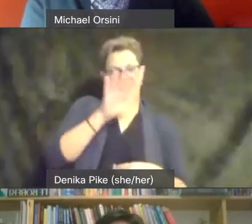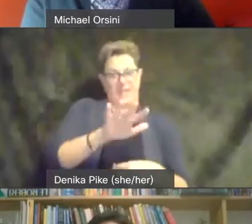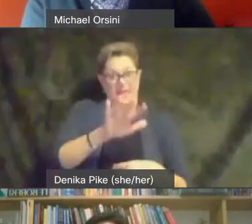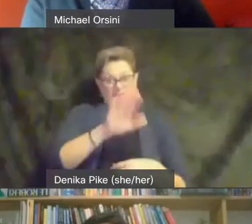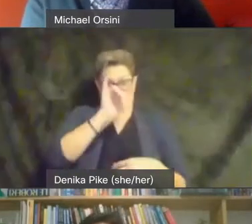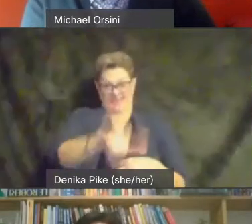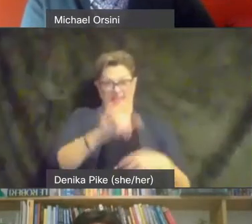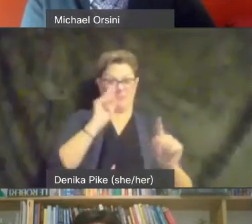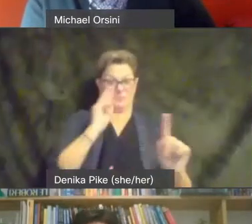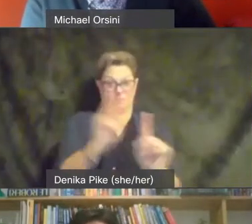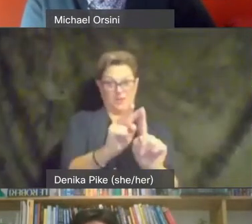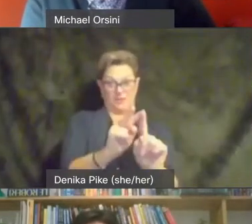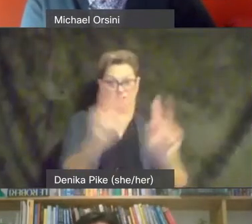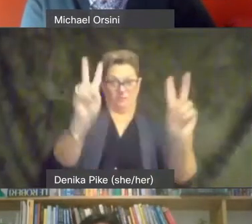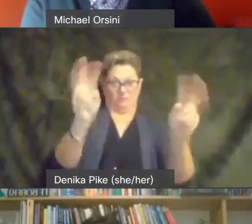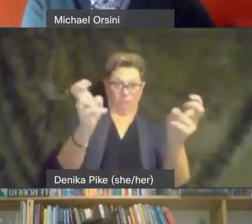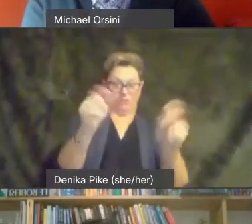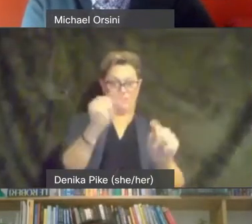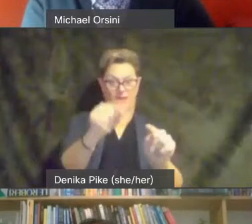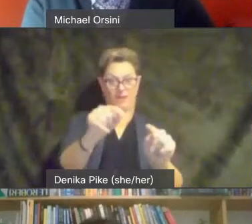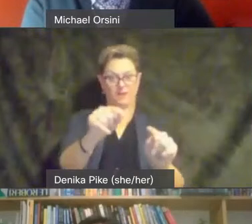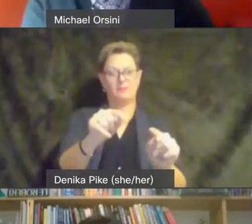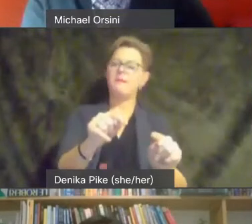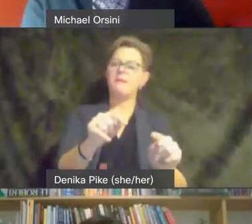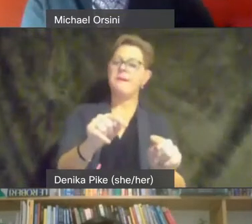Is that is a sort of part of the mythology of.